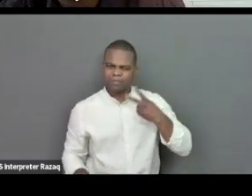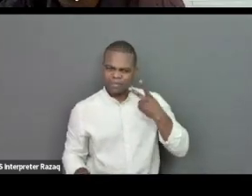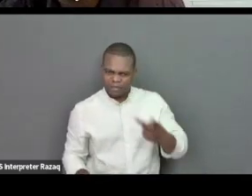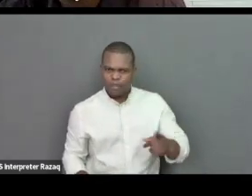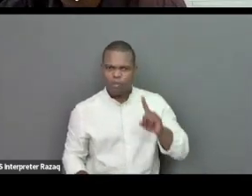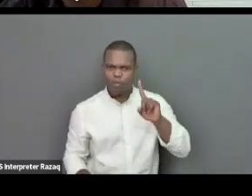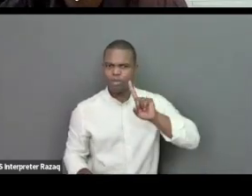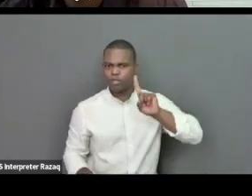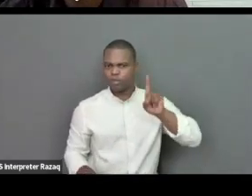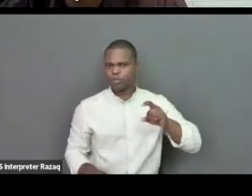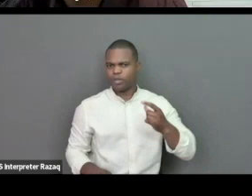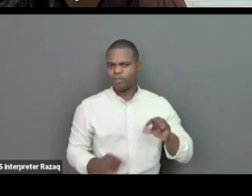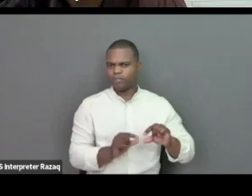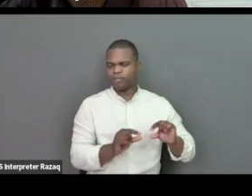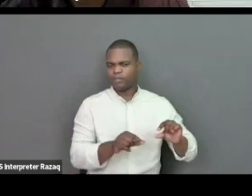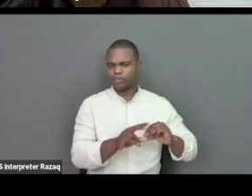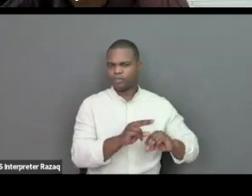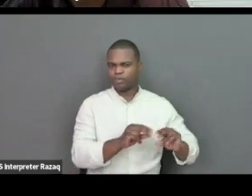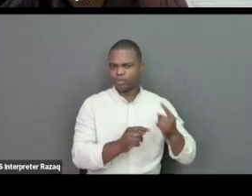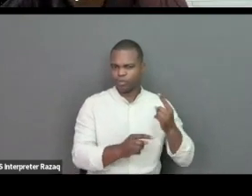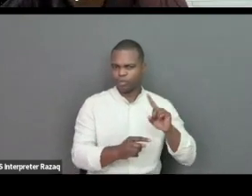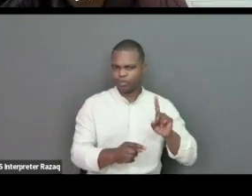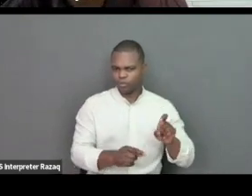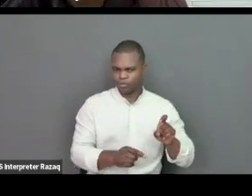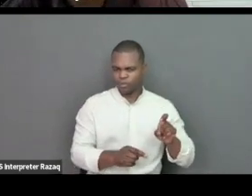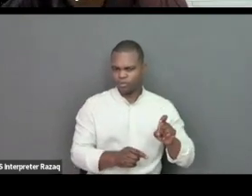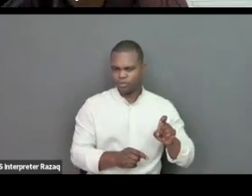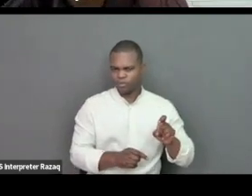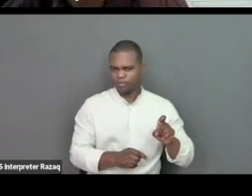accessibility feedback to the users? A lot of them do not know about this